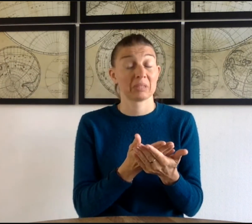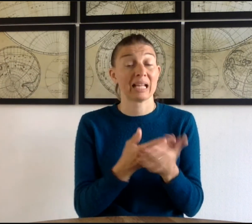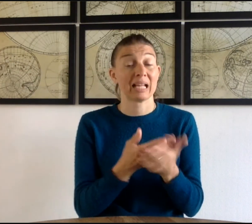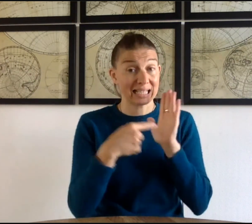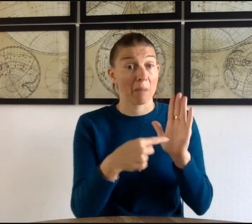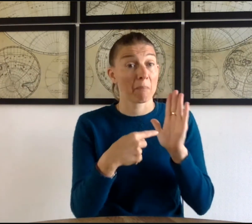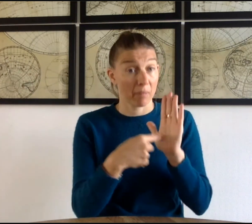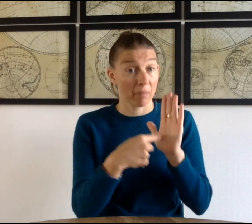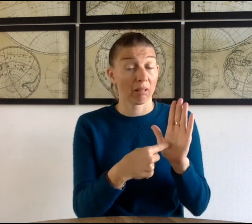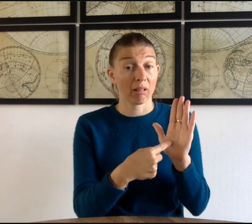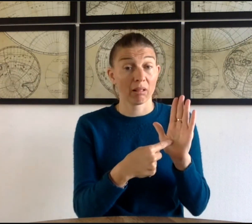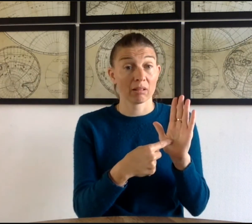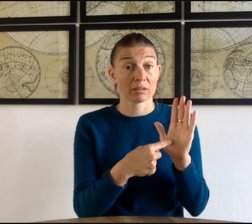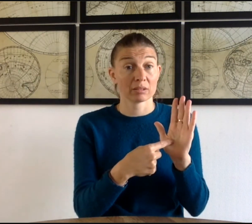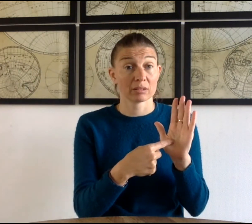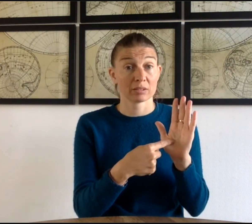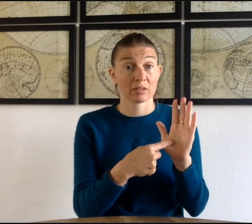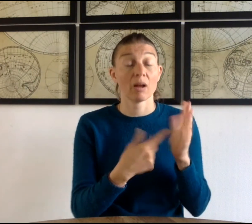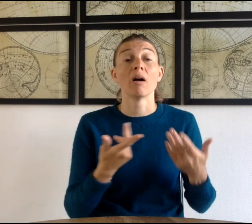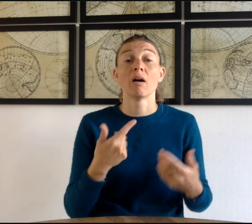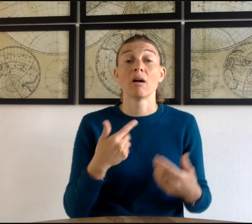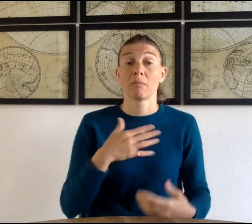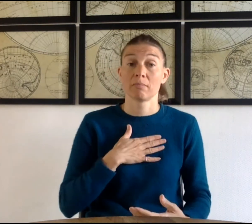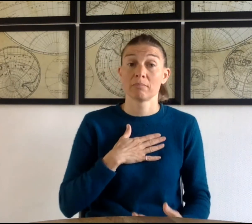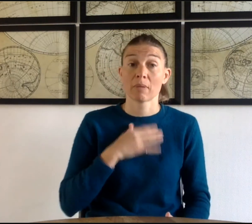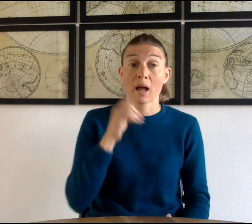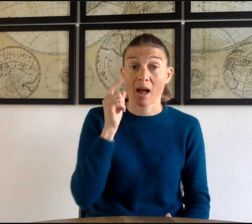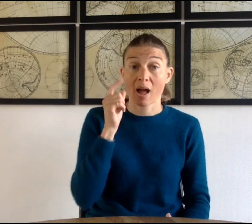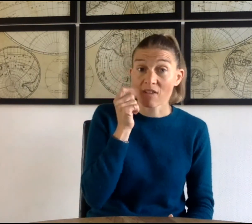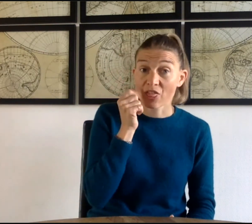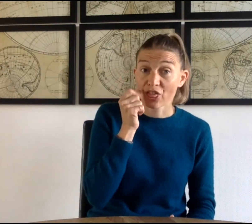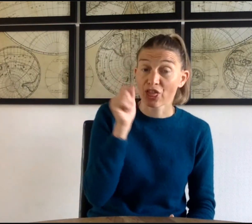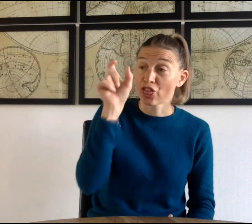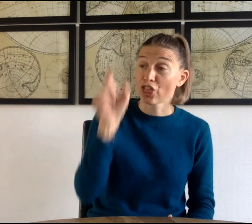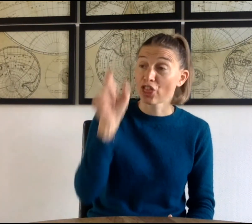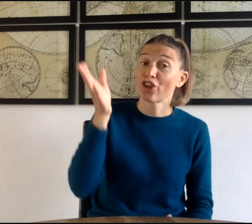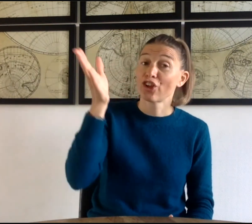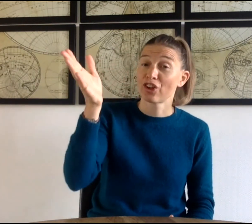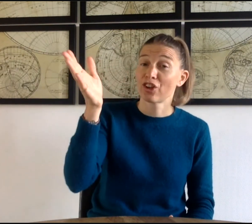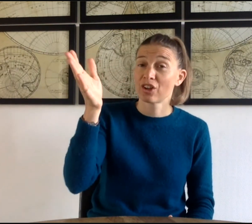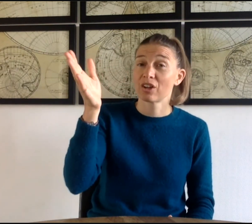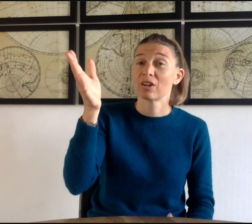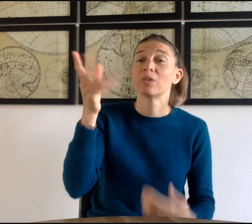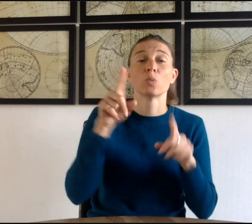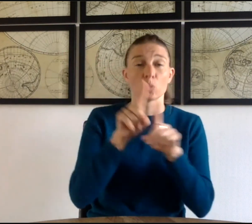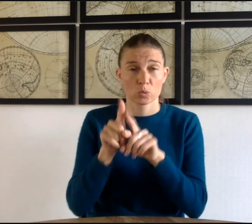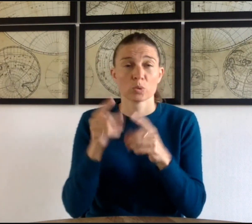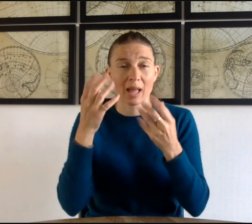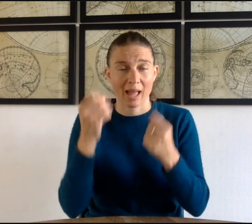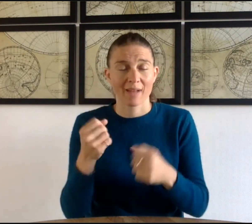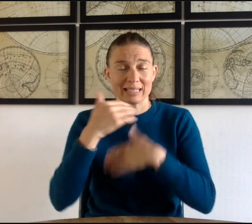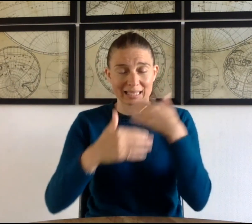my father, who is also a person with disability volunteered